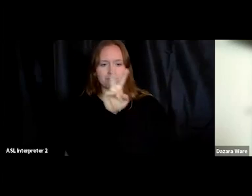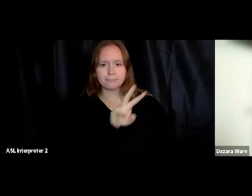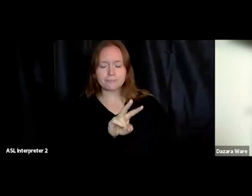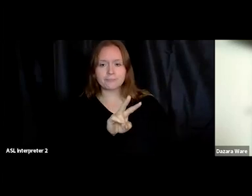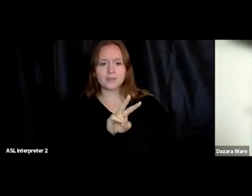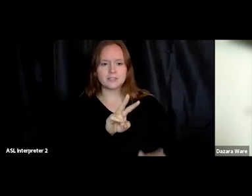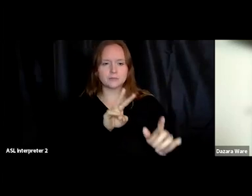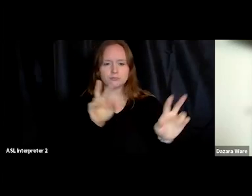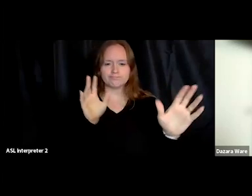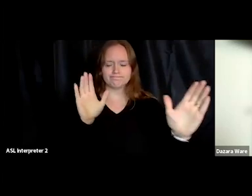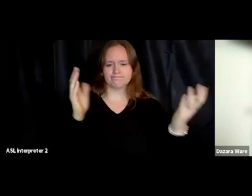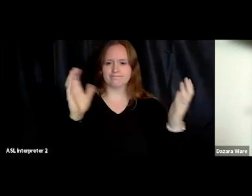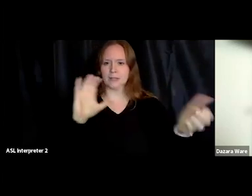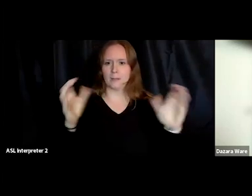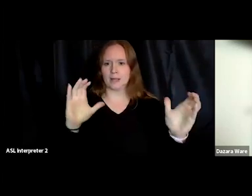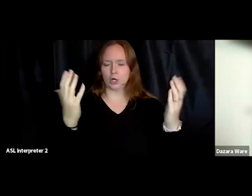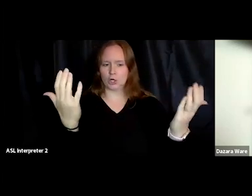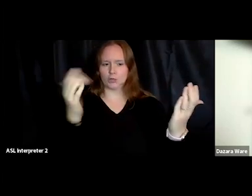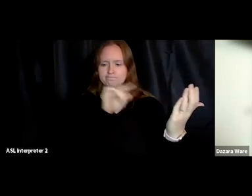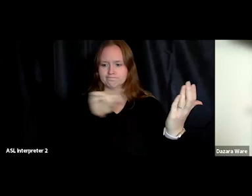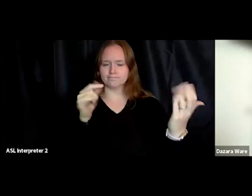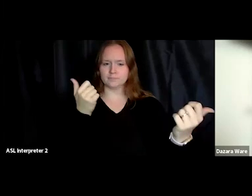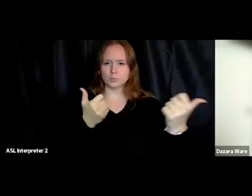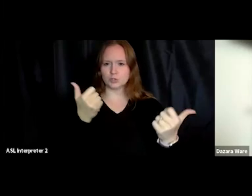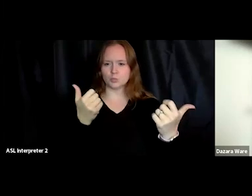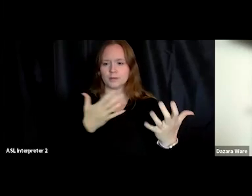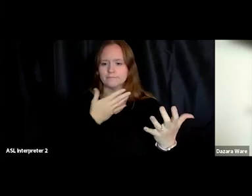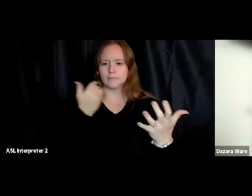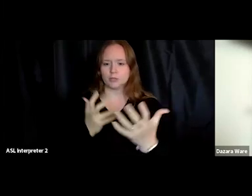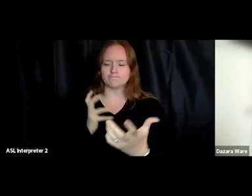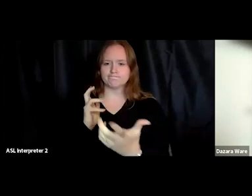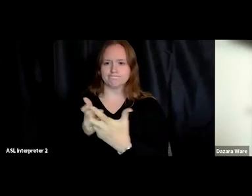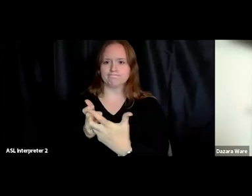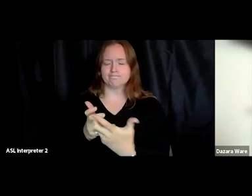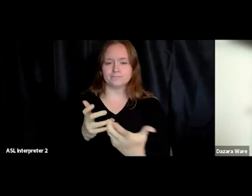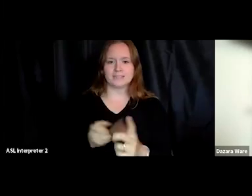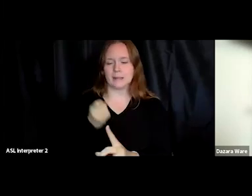and how more impactful with the use of effective information and effective language can be